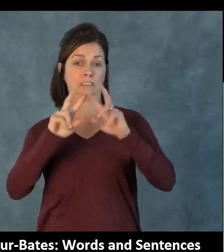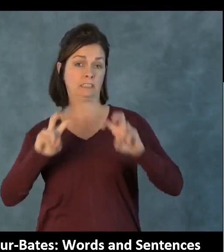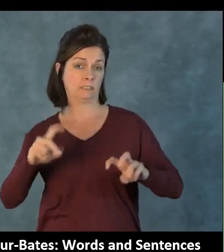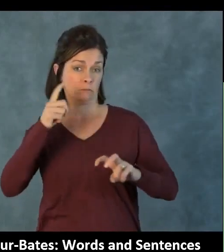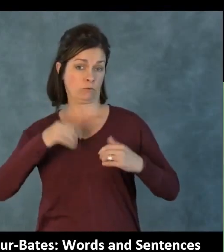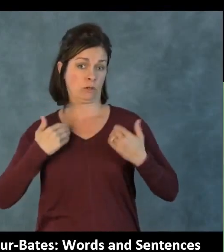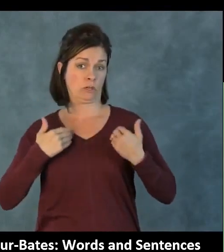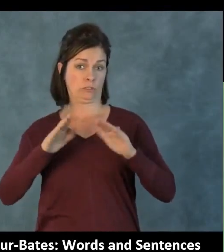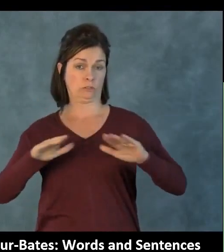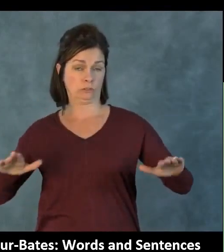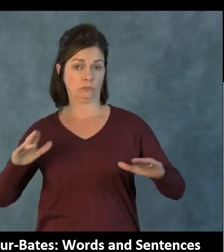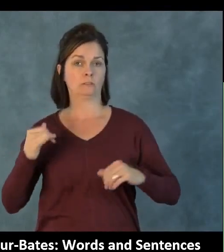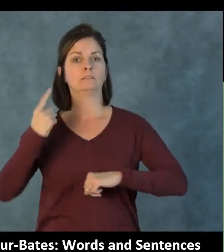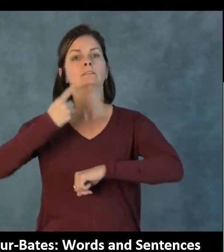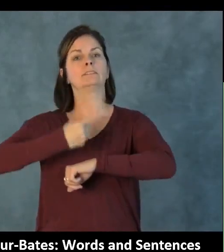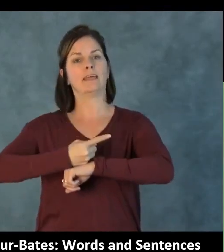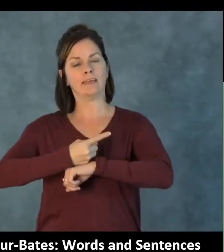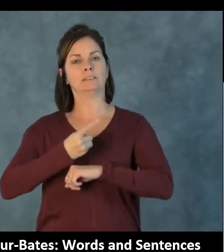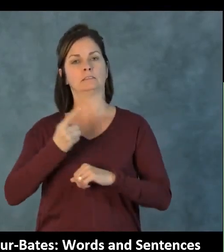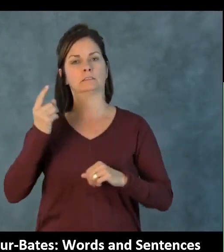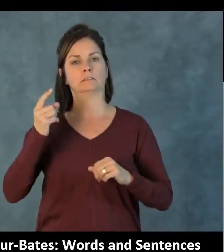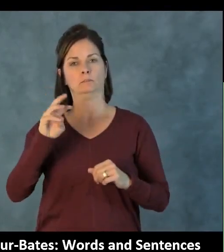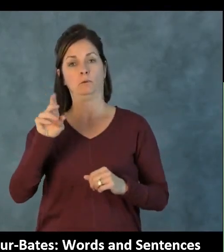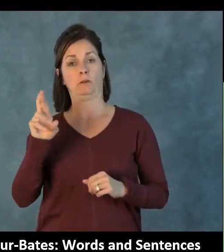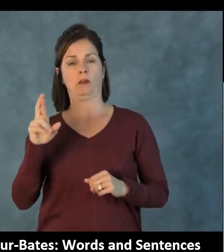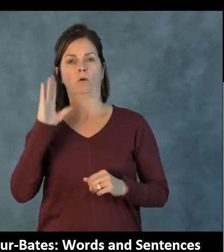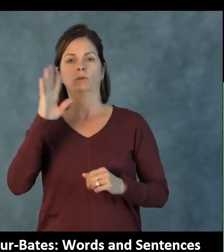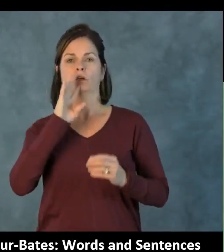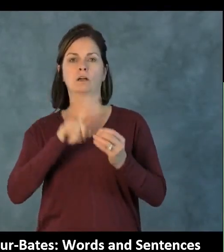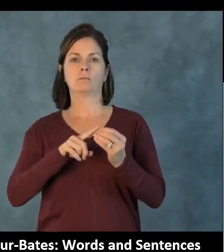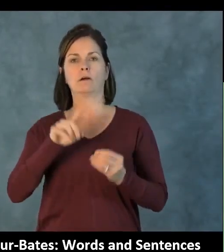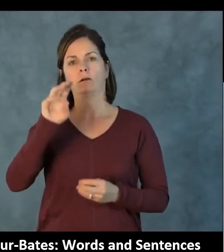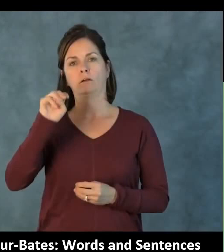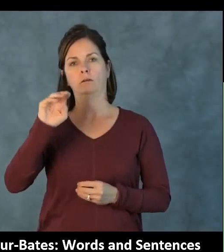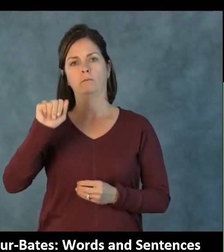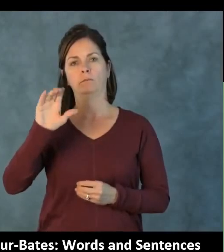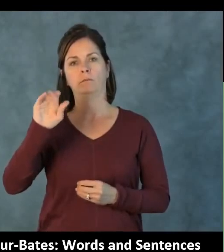we'll be talking about the MacArthur-Bates Communicative Development Inventory: